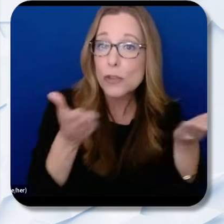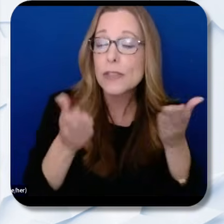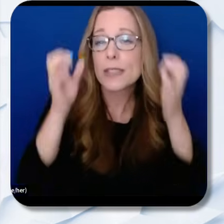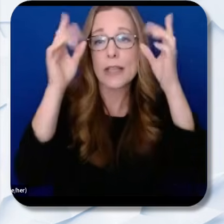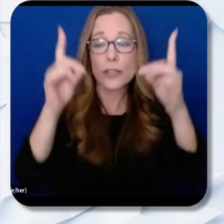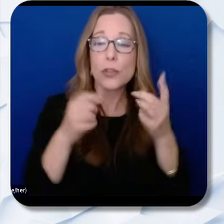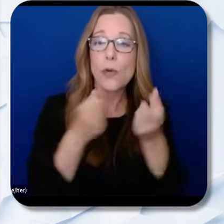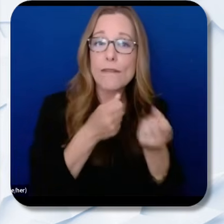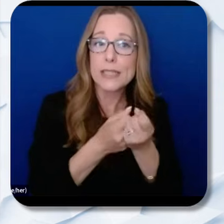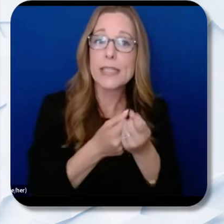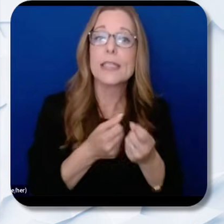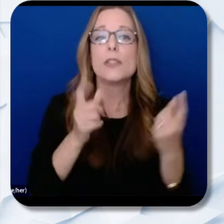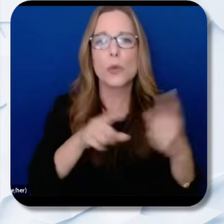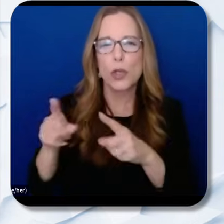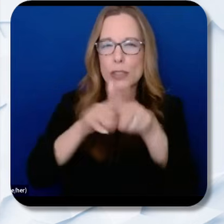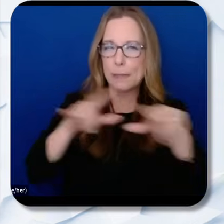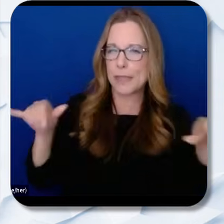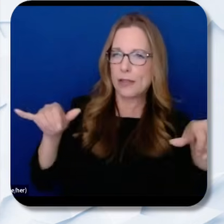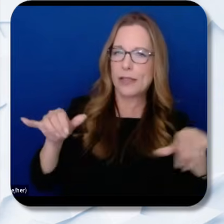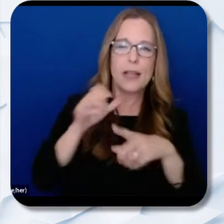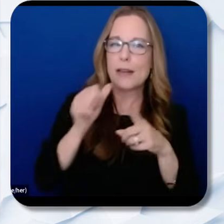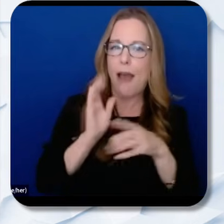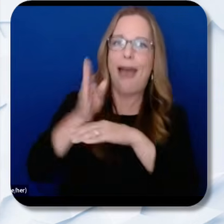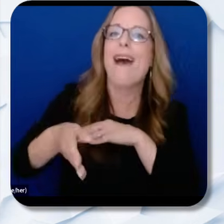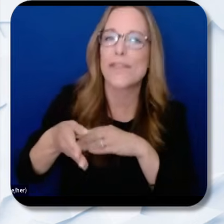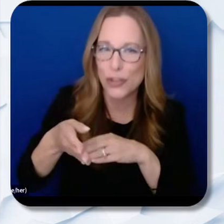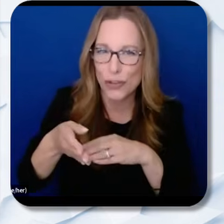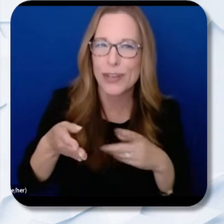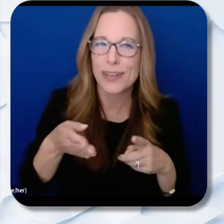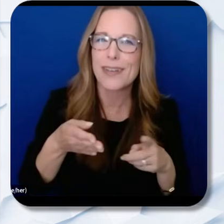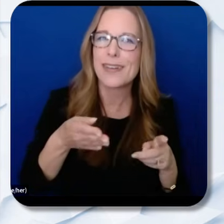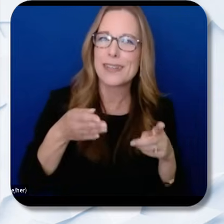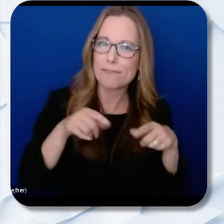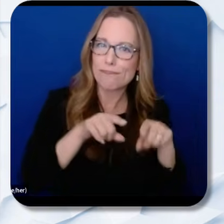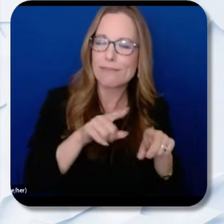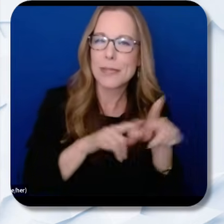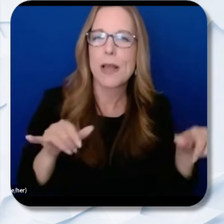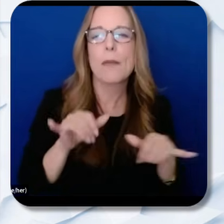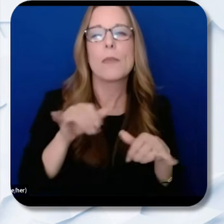case managers, ensuring that students remain enrolled, engaged, and on track academically,